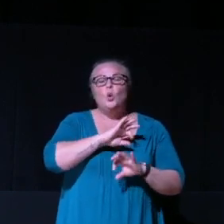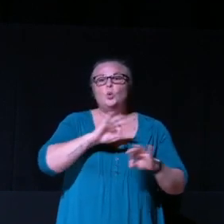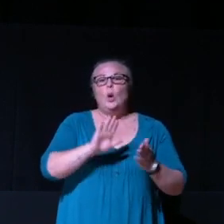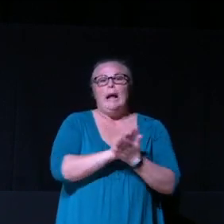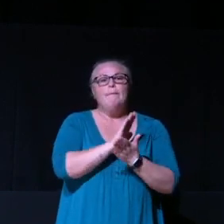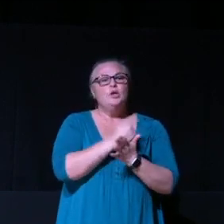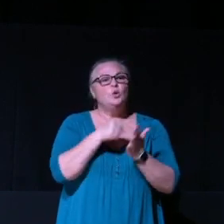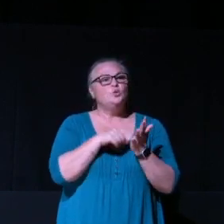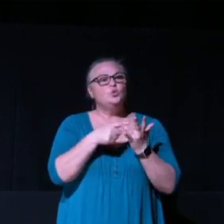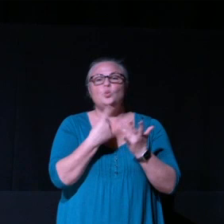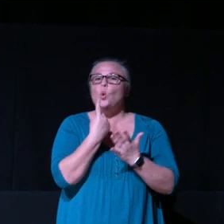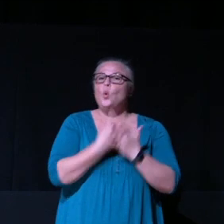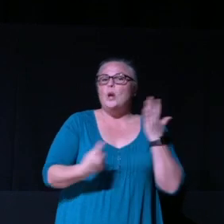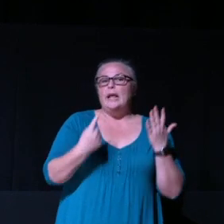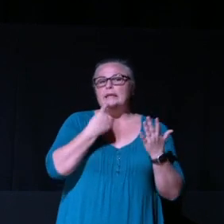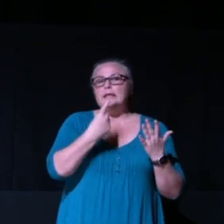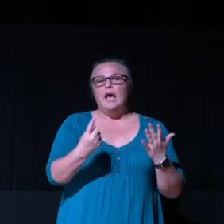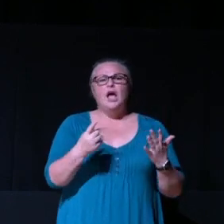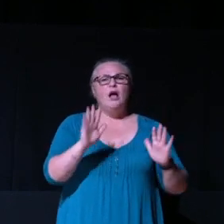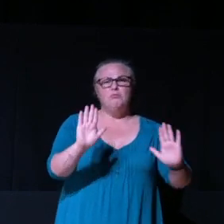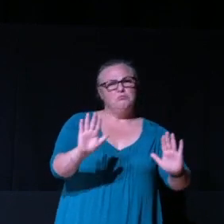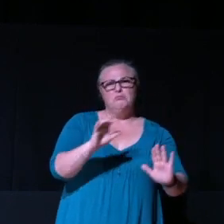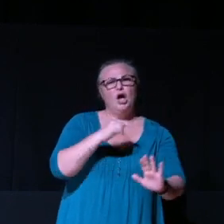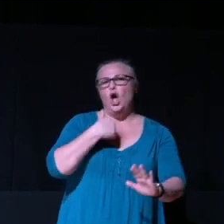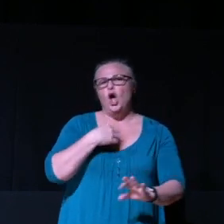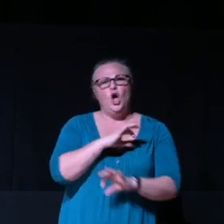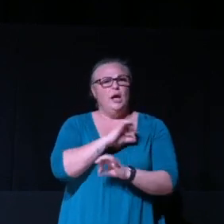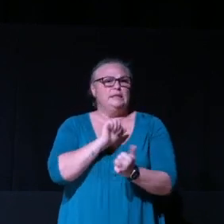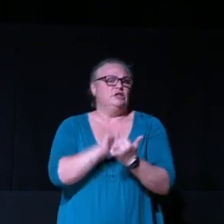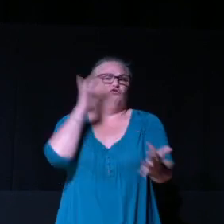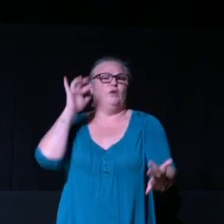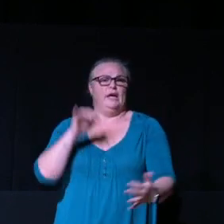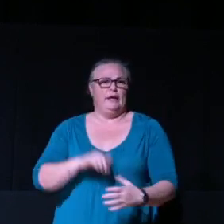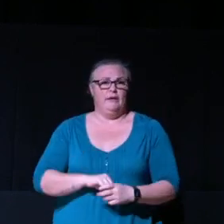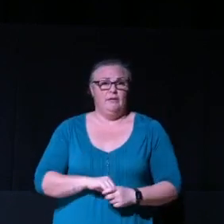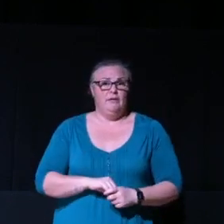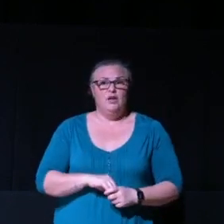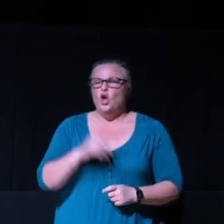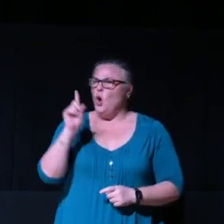We want action. When we disapprove of something, we want governments to leap into action.